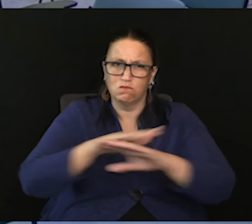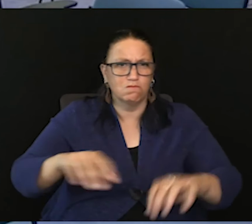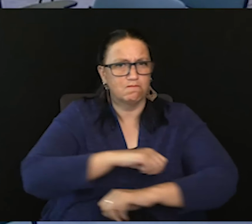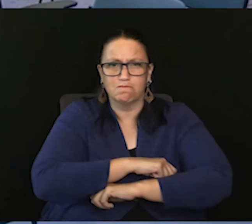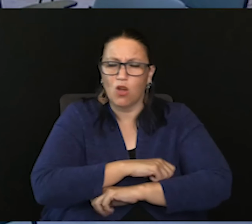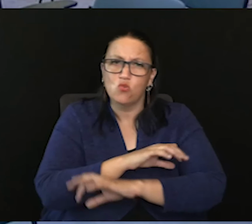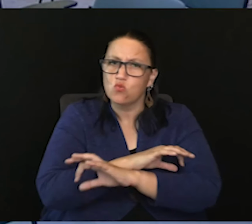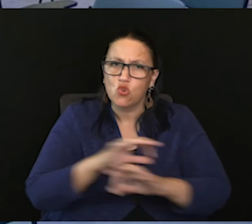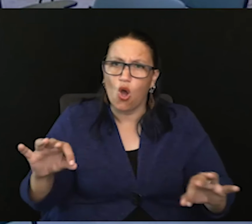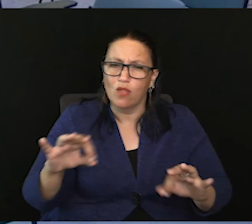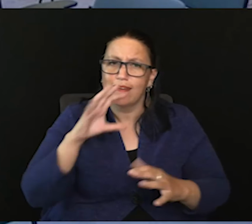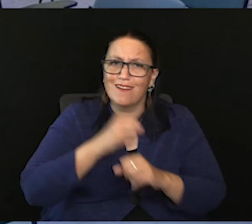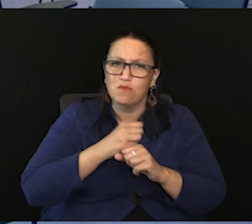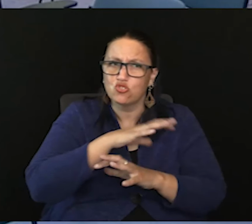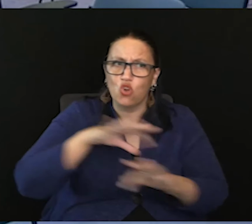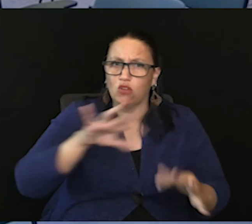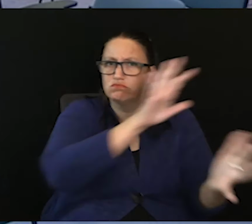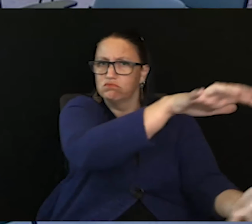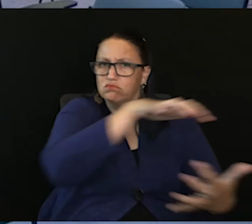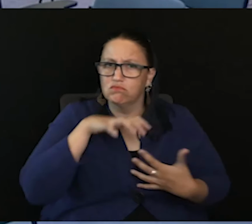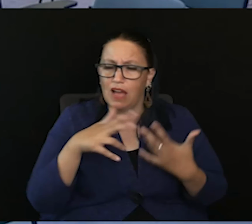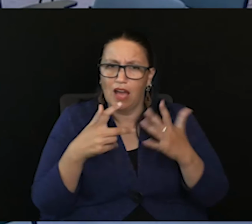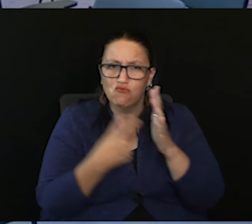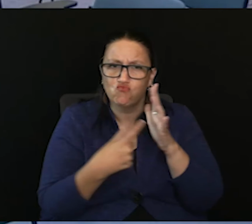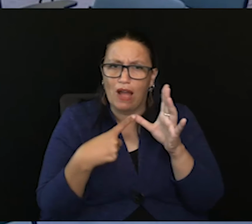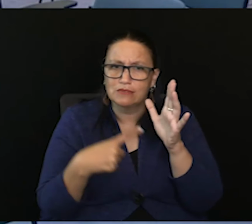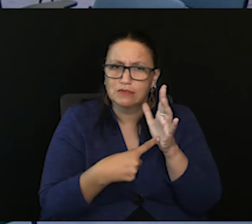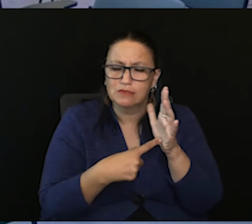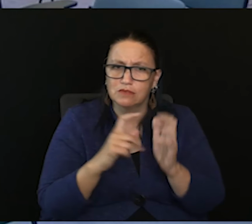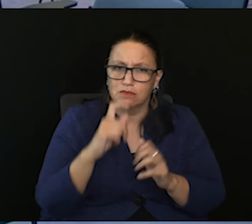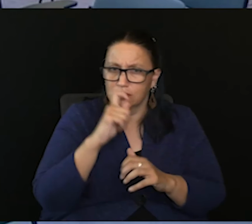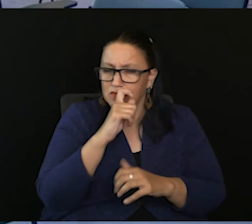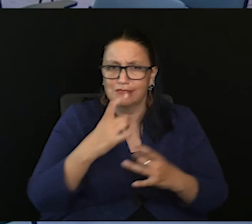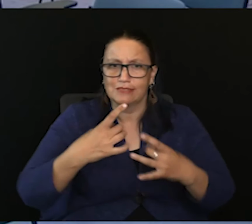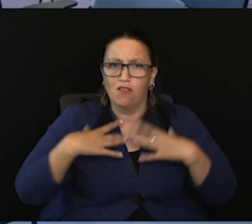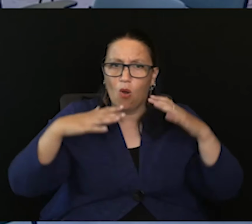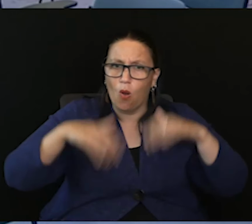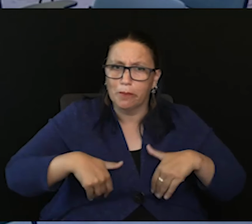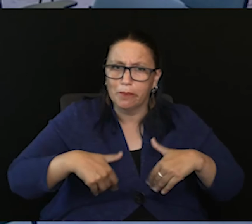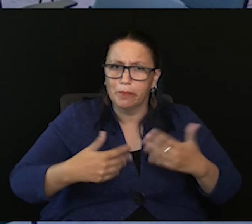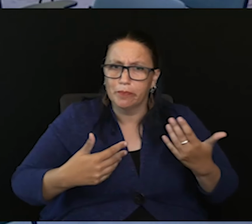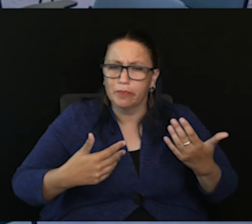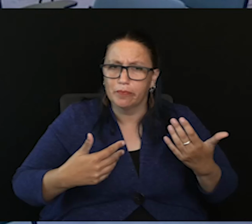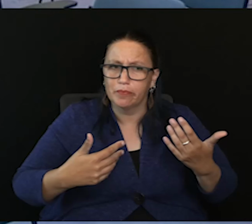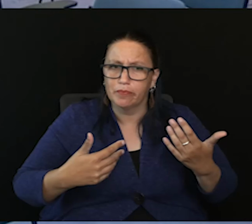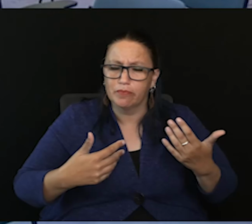was redirecting or repositioning rapid antigen tests, but we're still receiving reports from businesses who